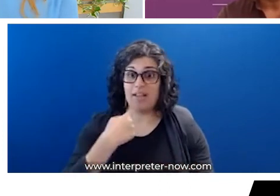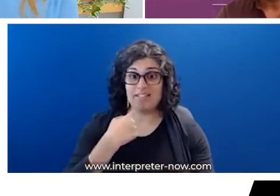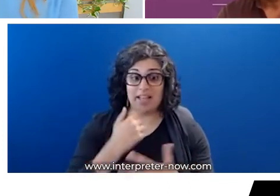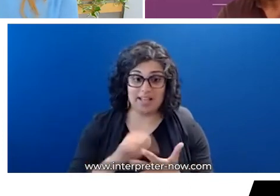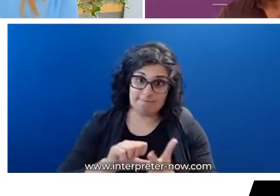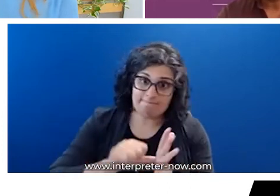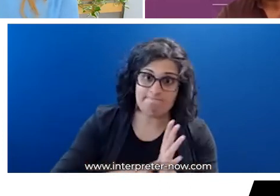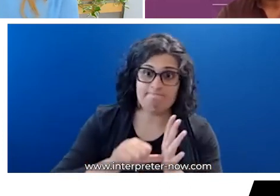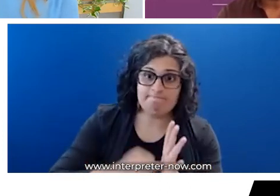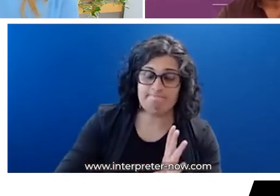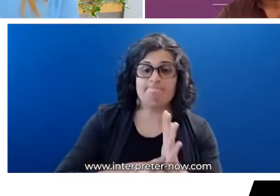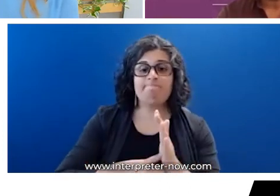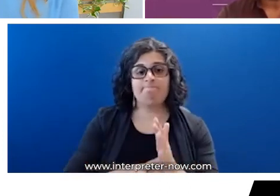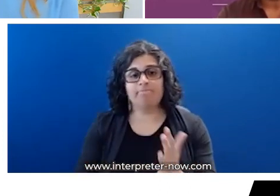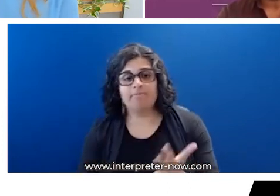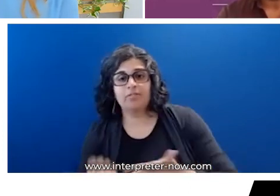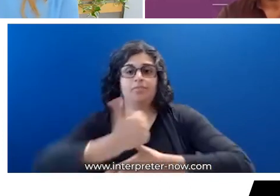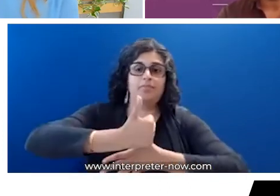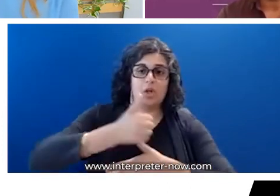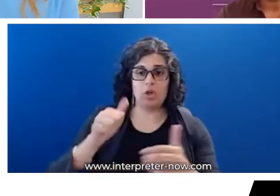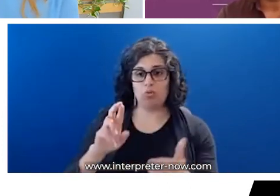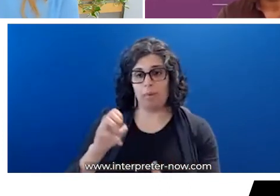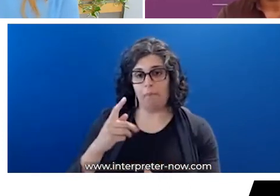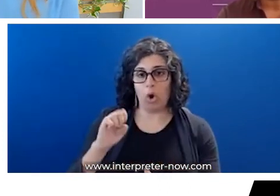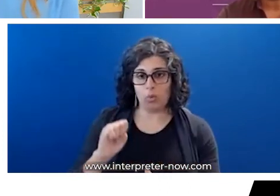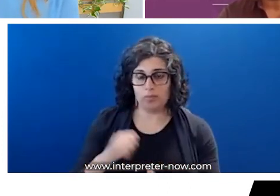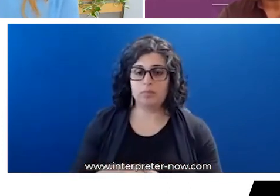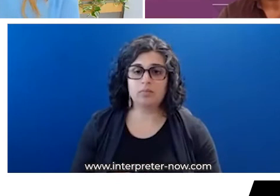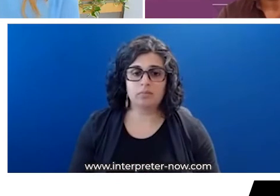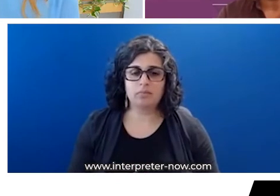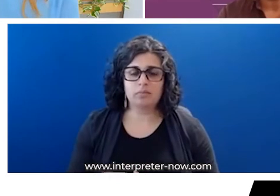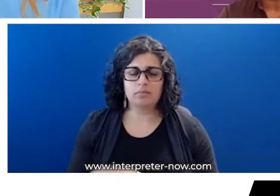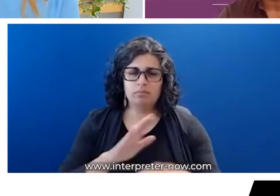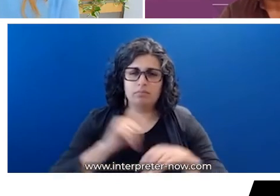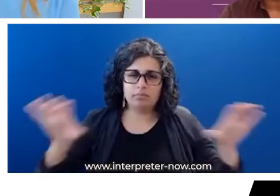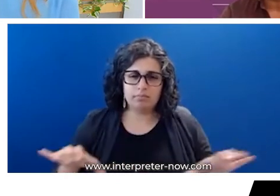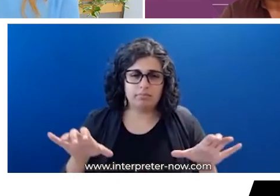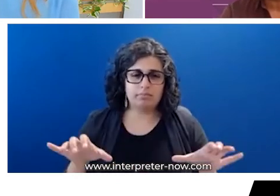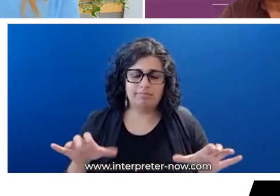So, I think a call to action for me is encouraging people to revisit some of those key questions